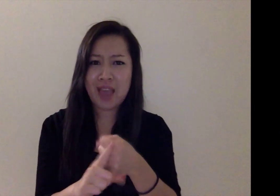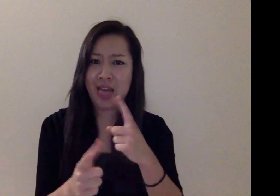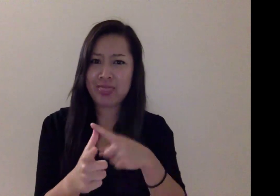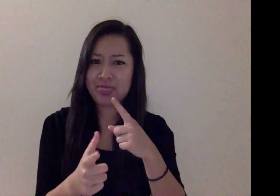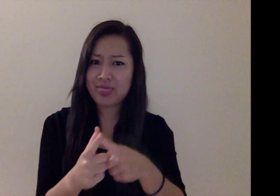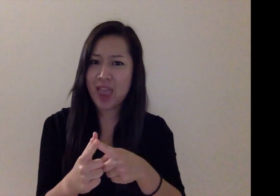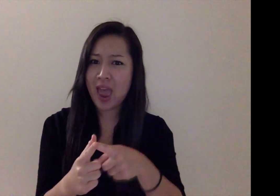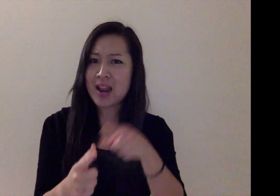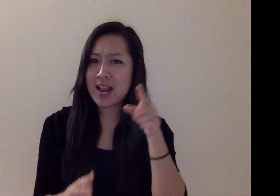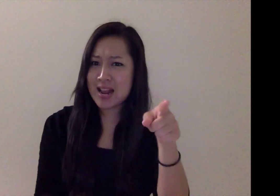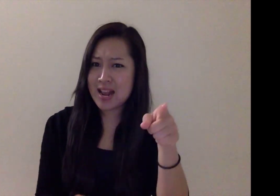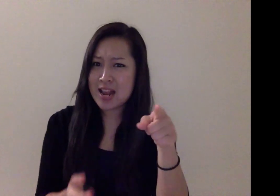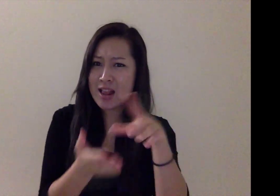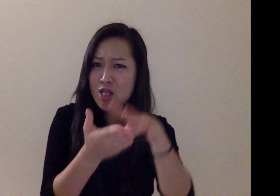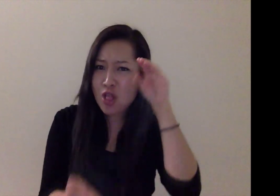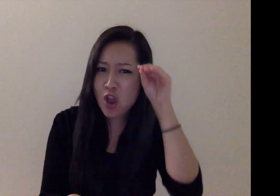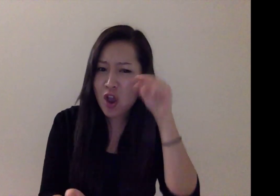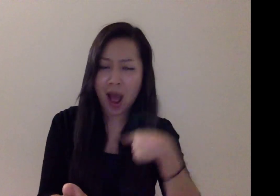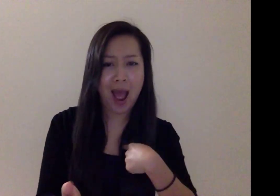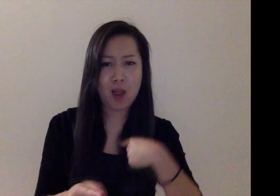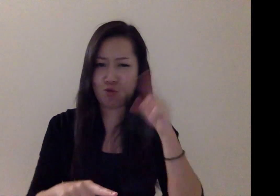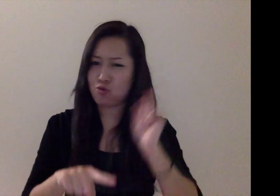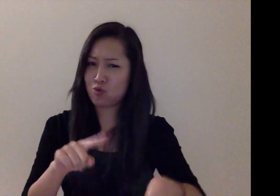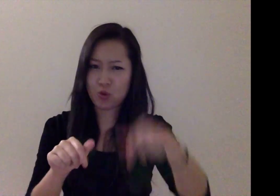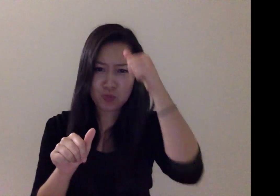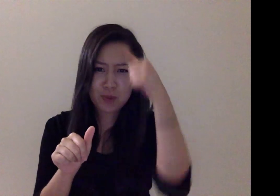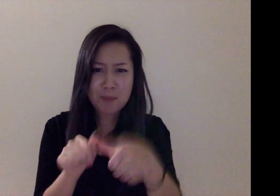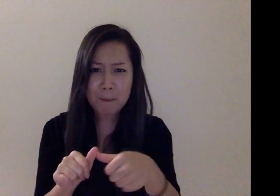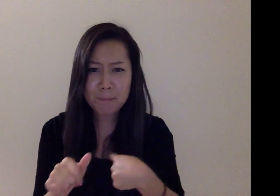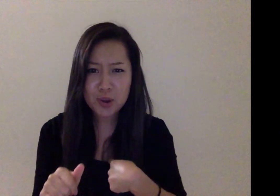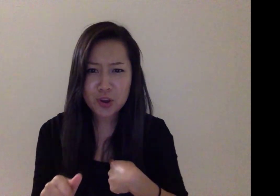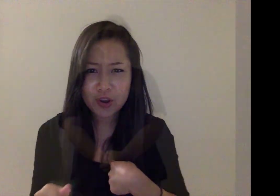Then he learned I could not remember.